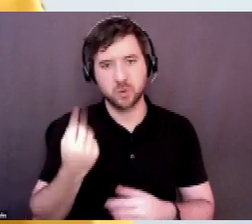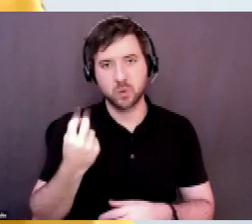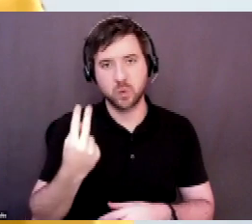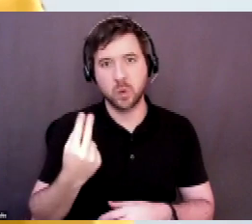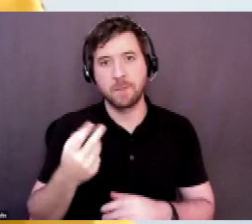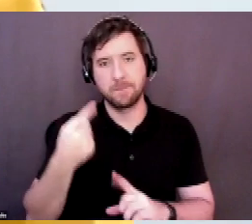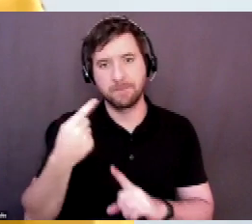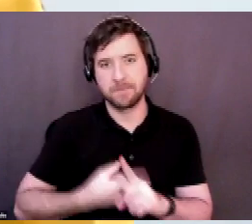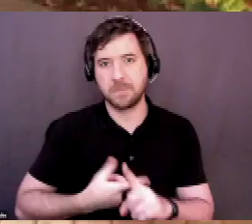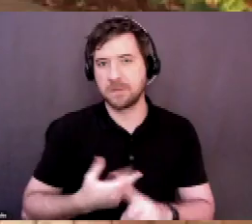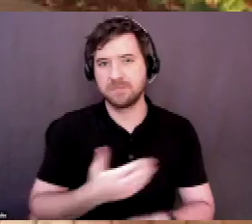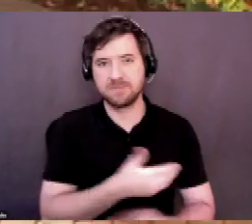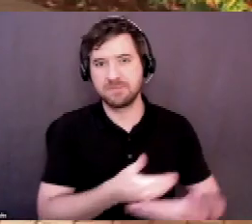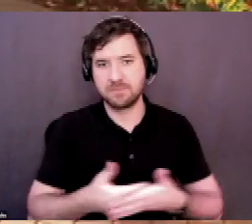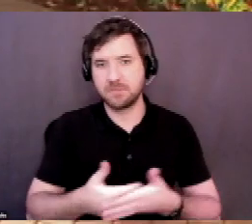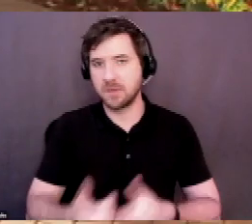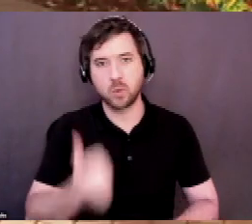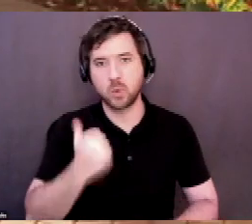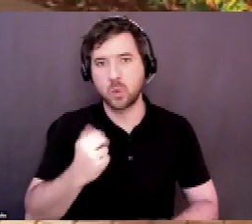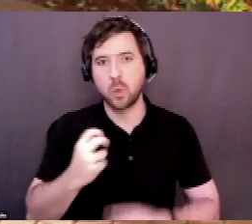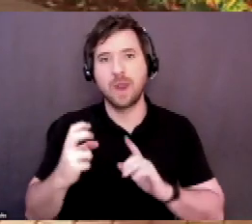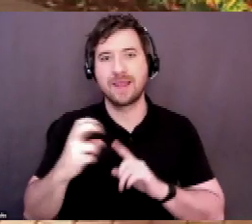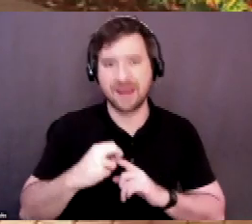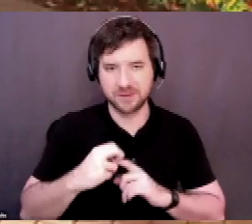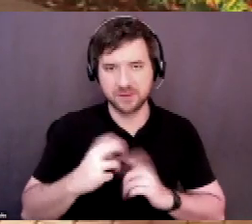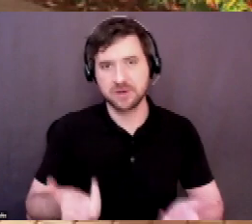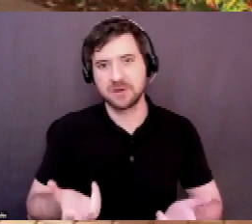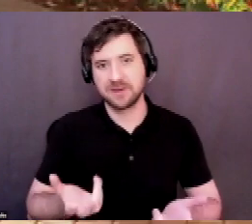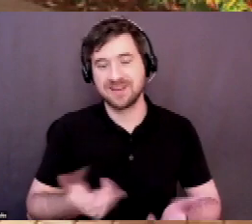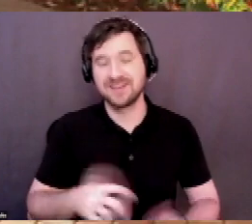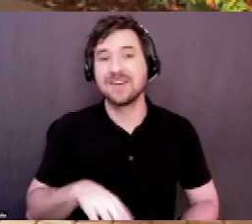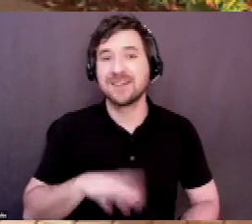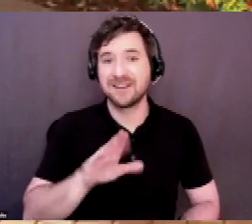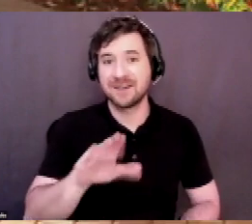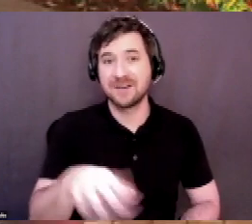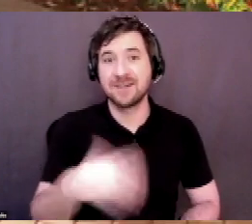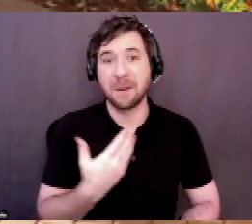Breastfeeding is no joke. For some of us it can be